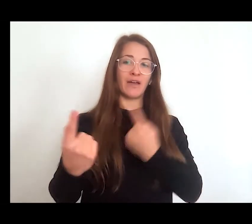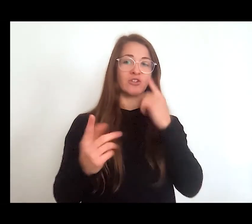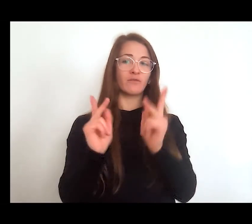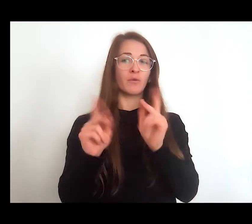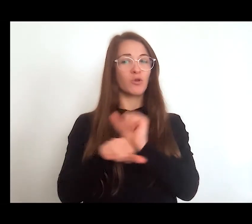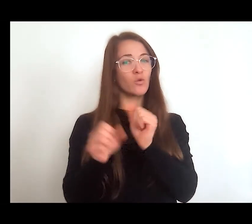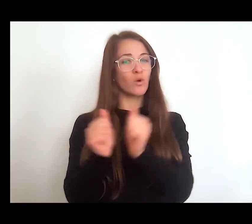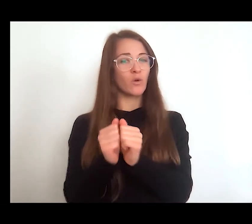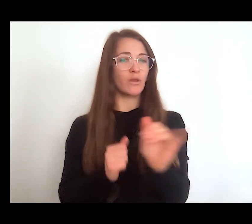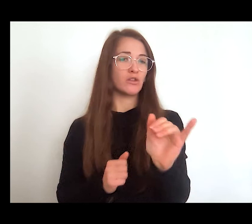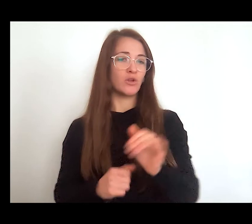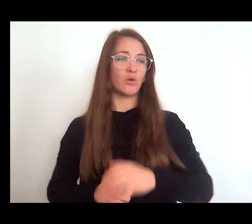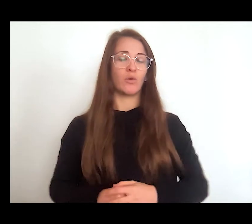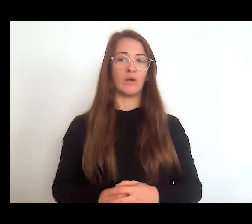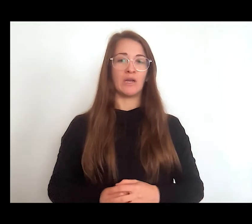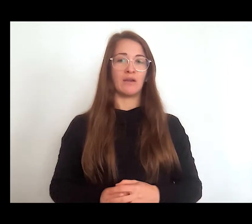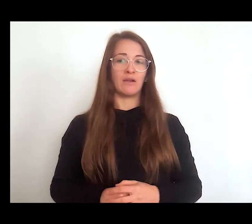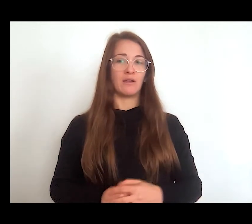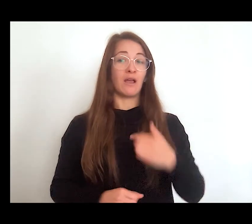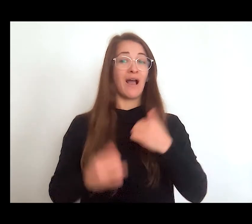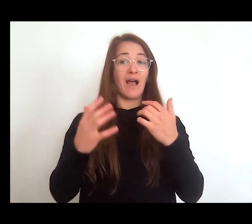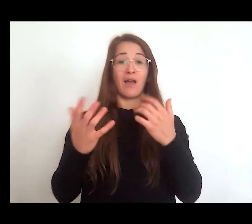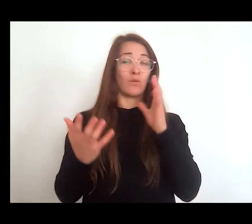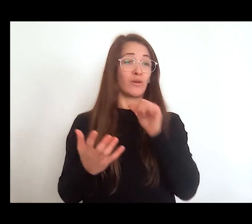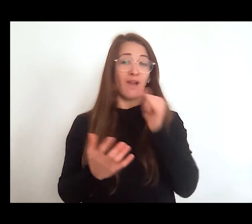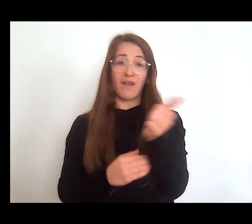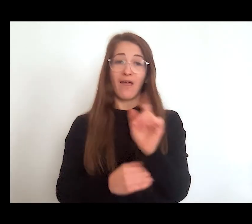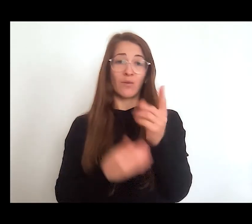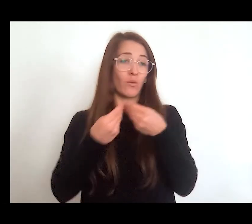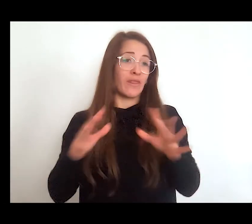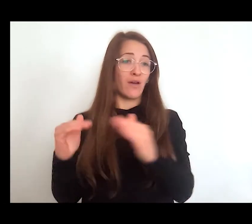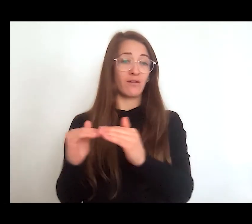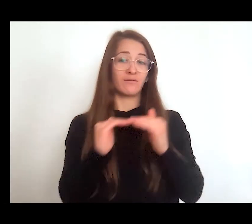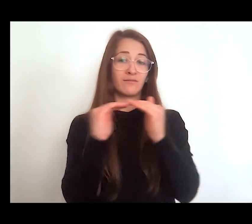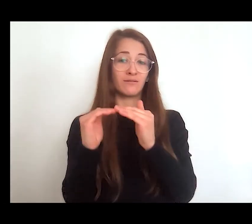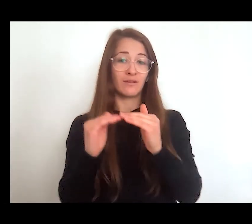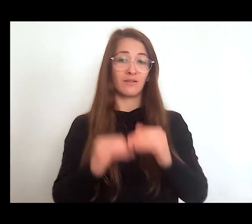AND ALSO, COMPASSIONATE FOR THOSE WHO YOU WORK WITH AS WELL.